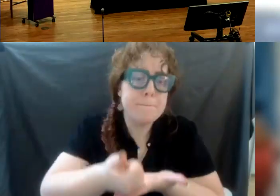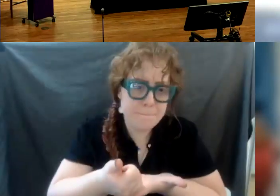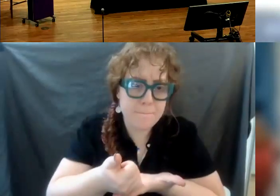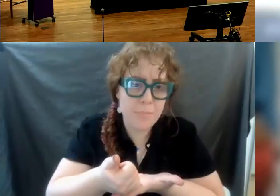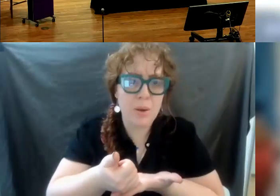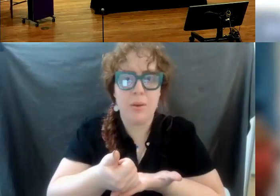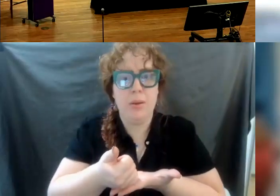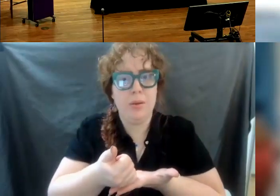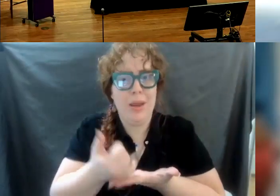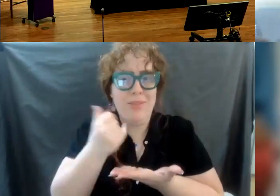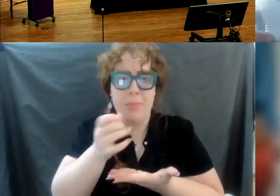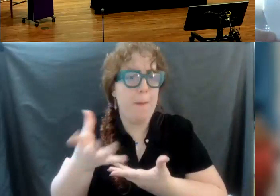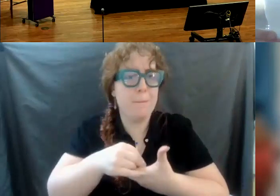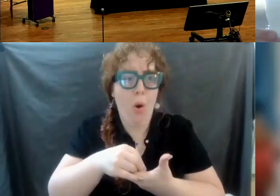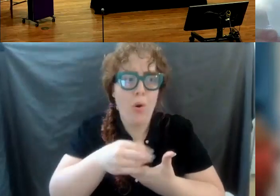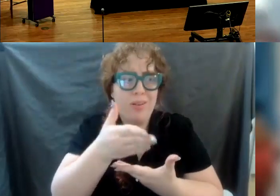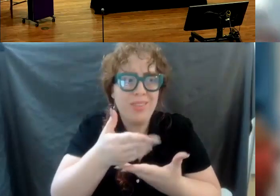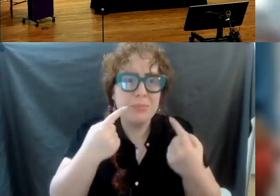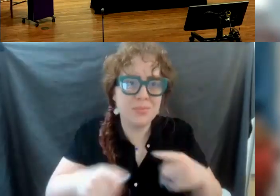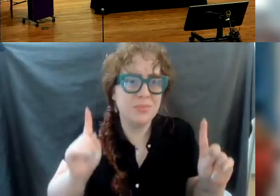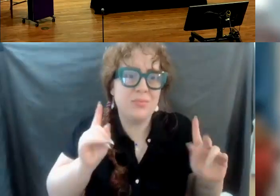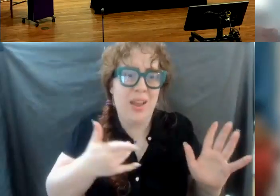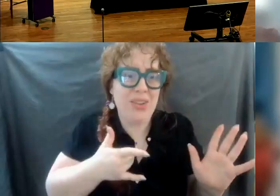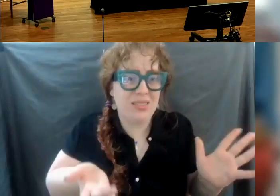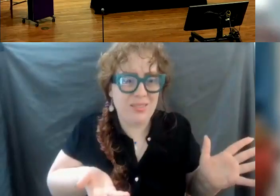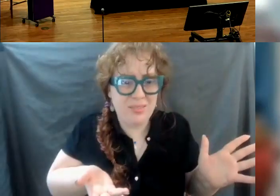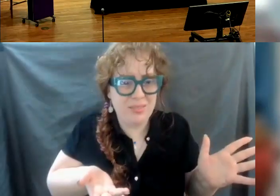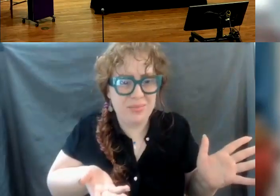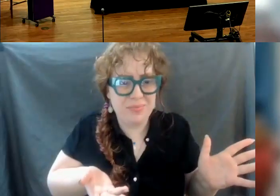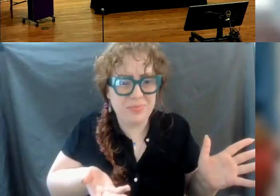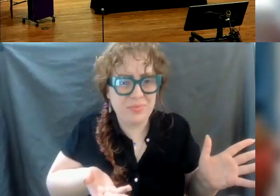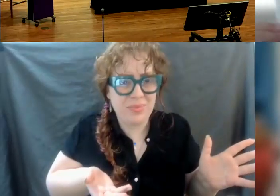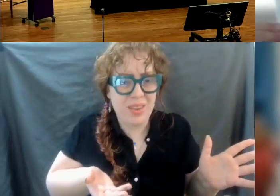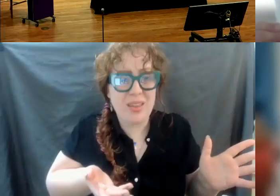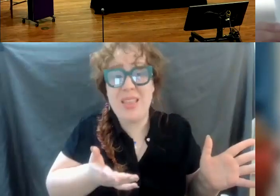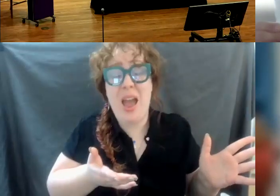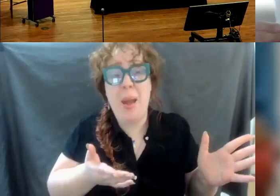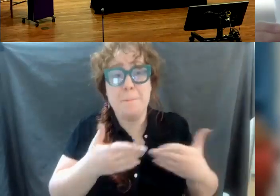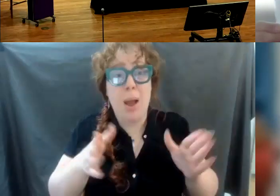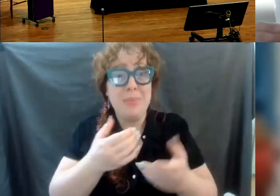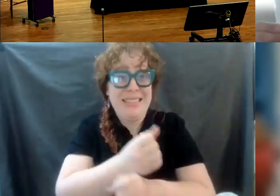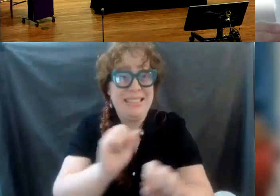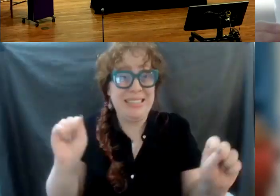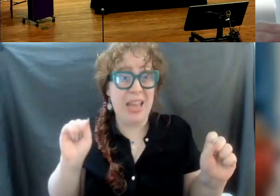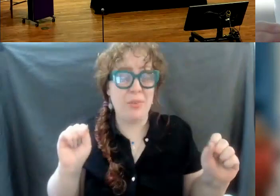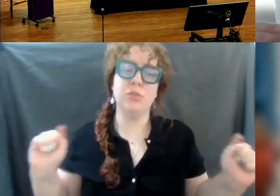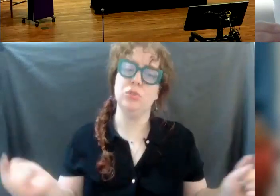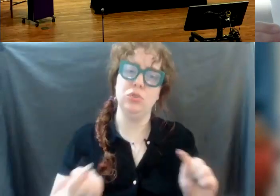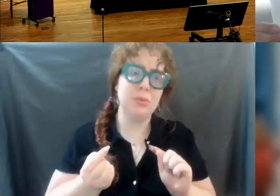if I'm not a part of that success, then that harms public safety. When people are re entering society and they don't feel